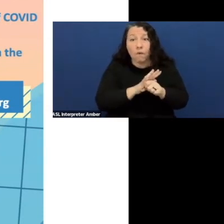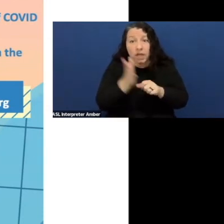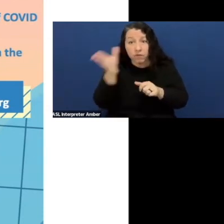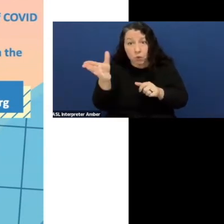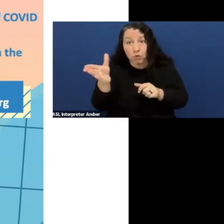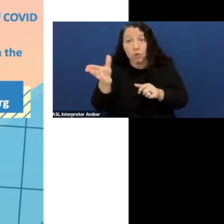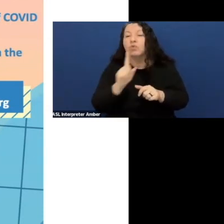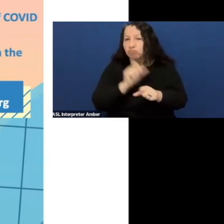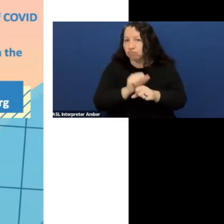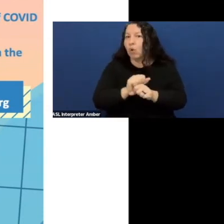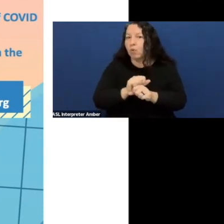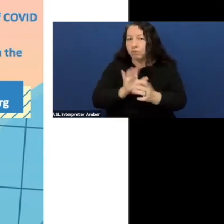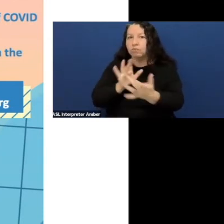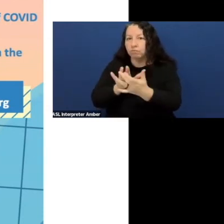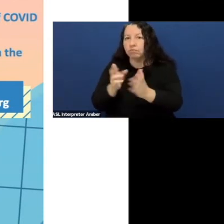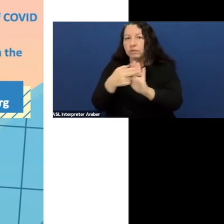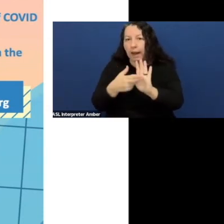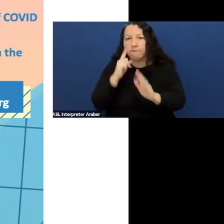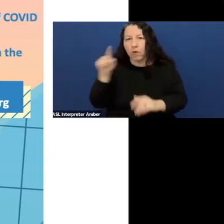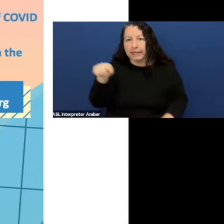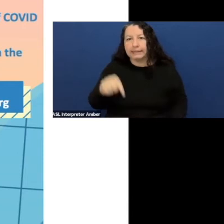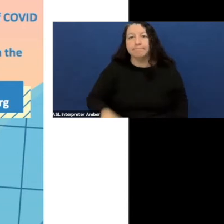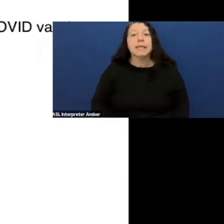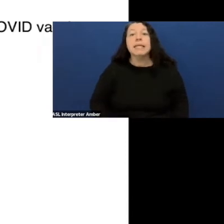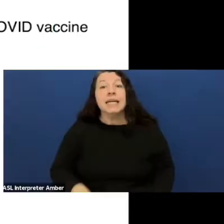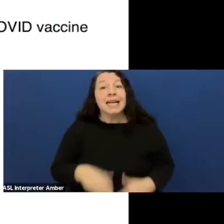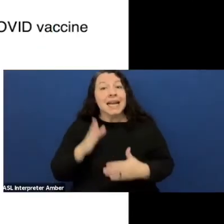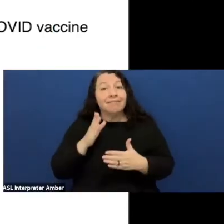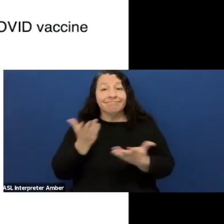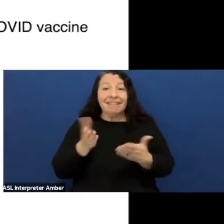this website. And if you know people who are diagnosed with COVID, or if you get diagnosed